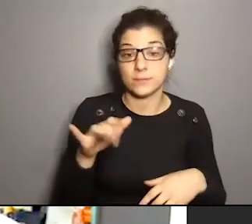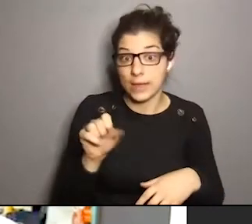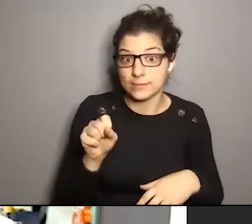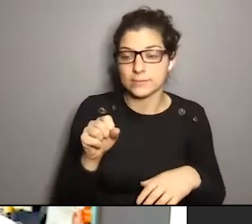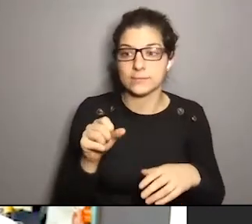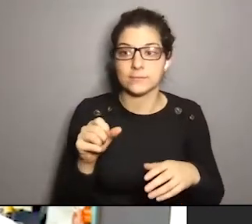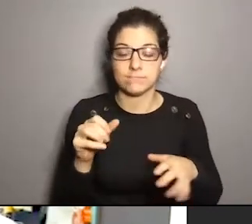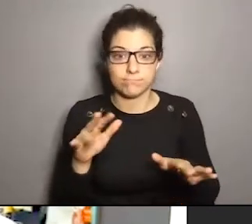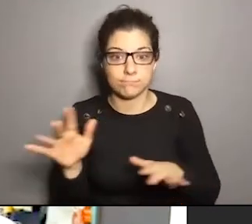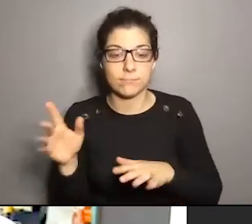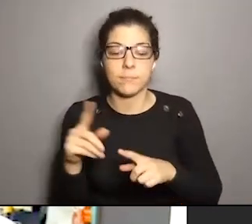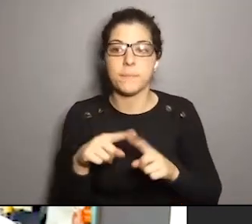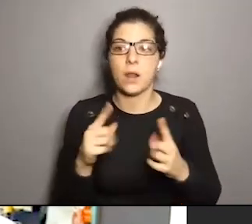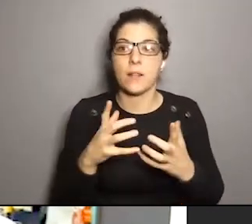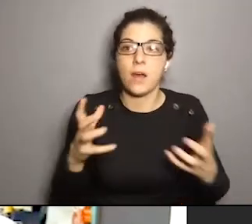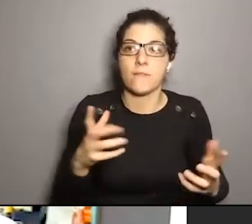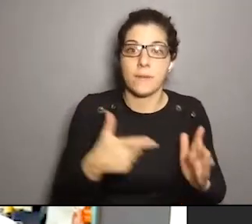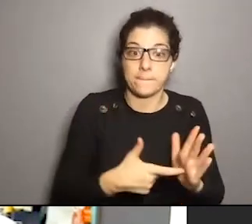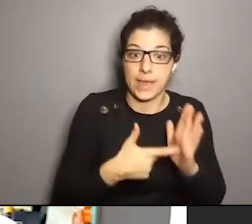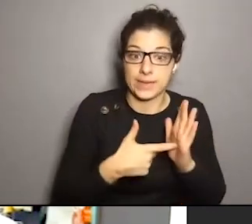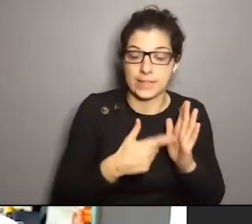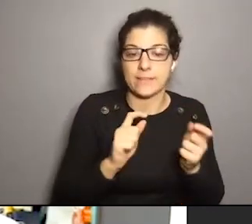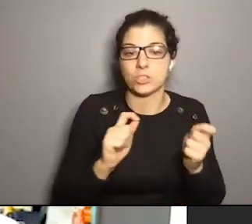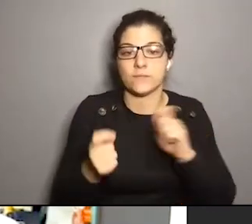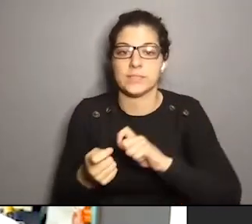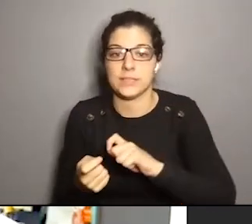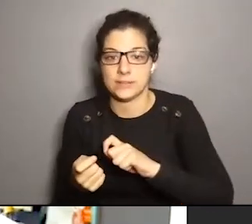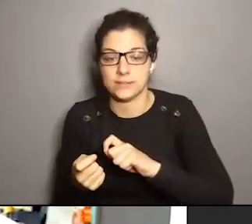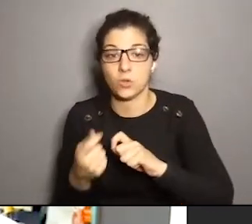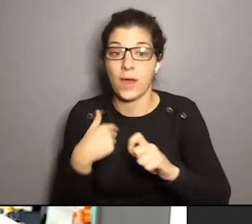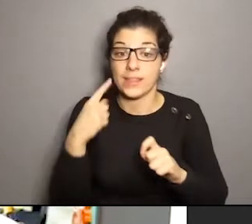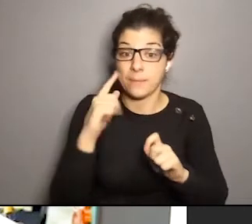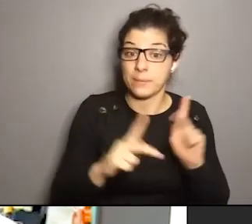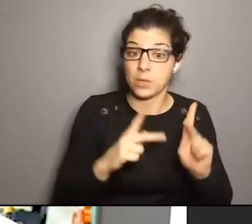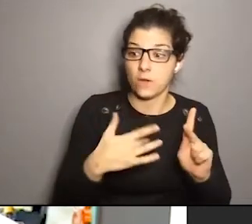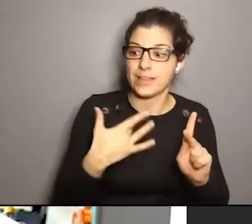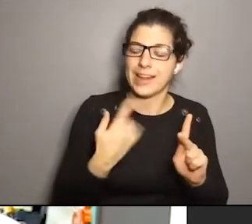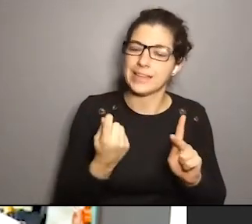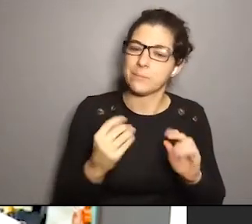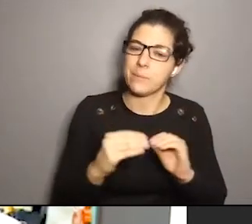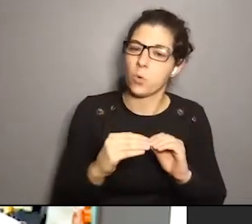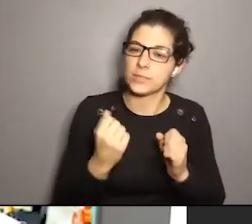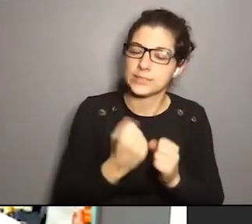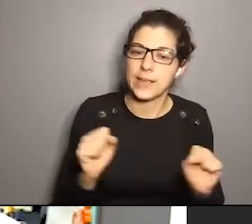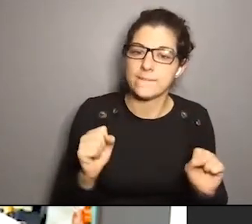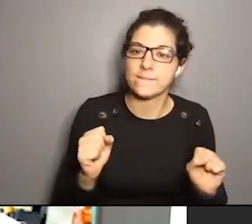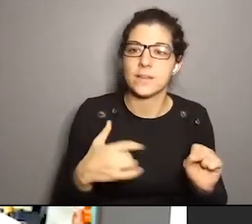However, a lot of the mandates have shifted. So I do think people are feeling a little bit safer. They feel a little bit more